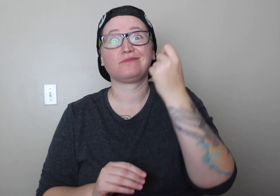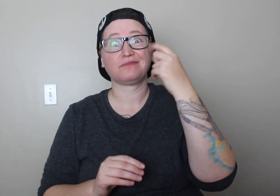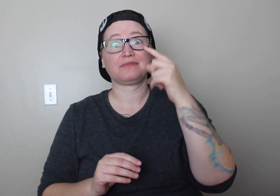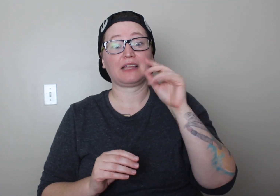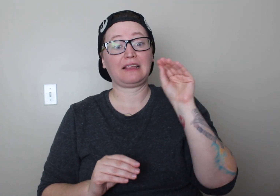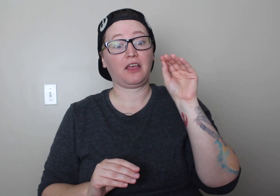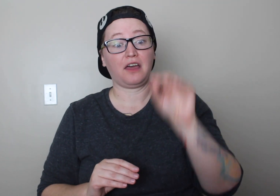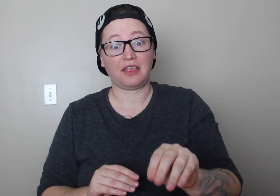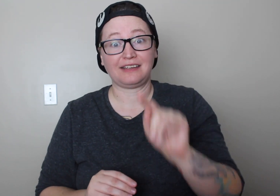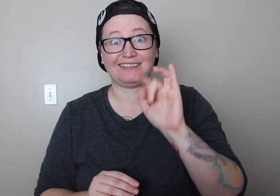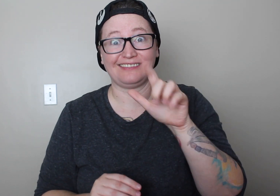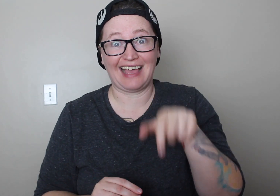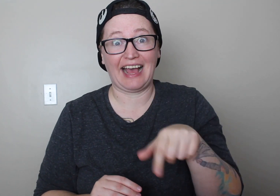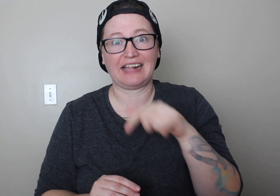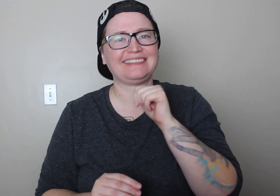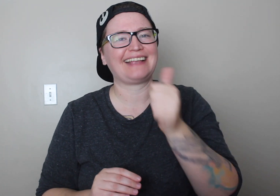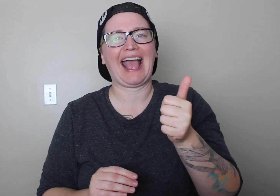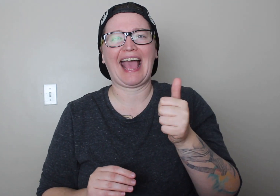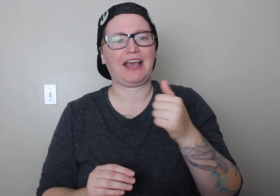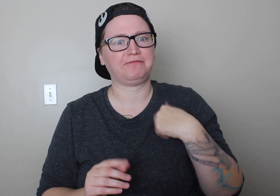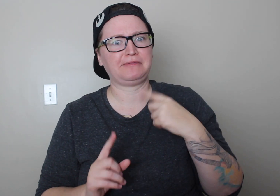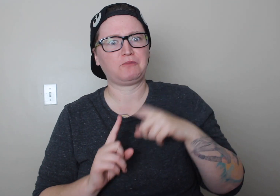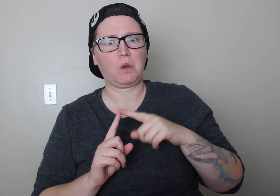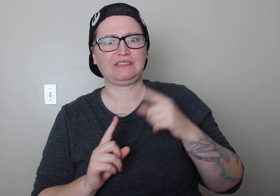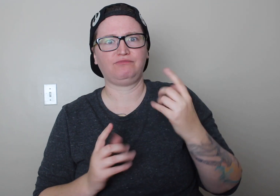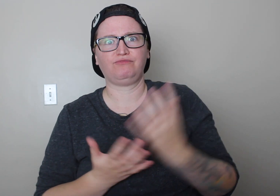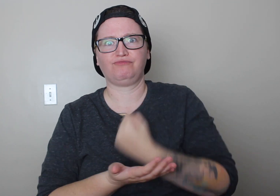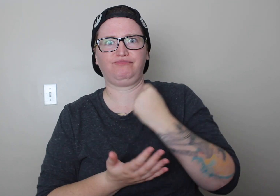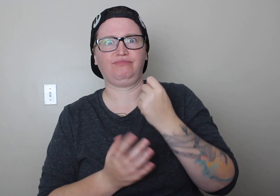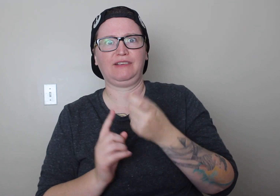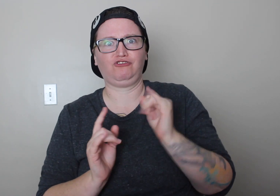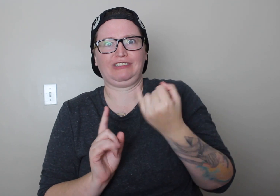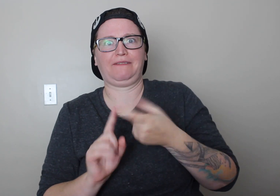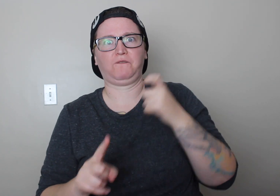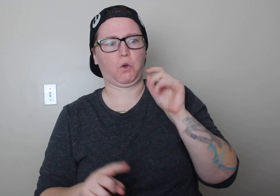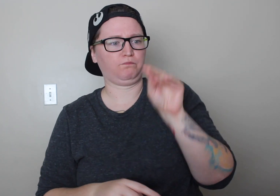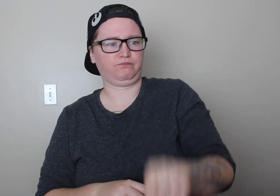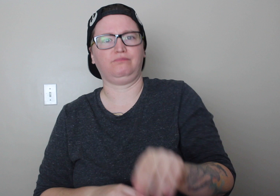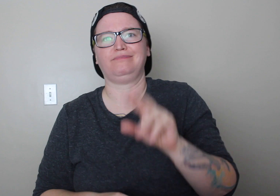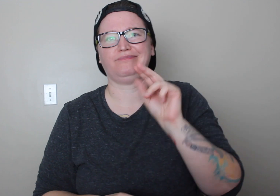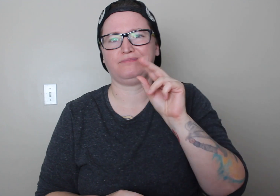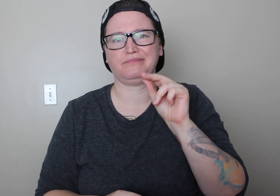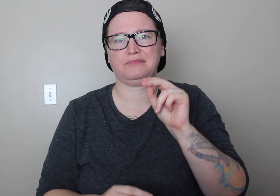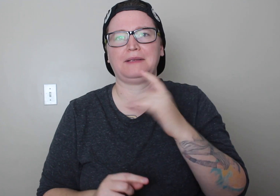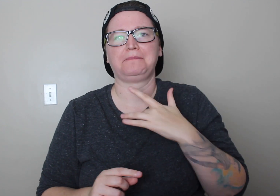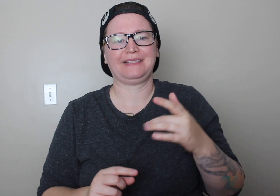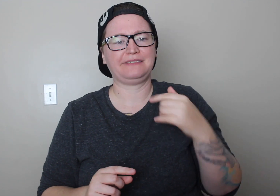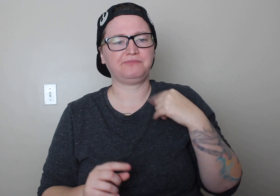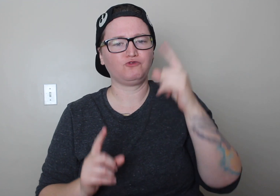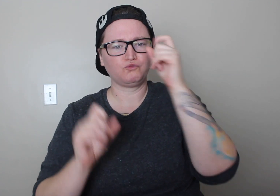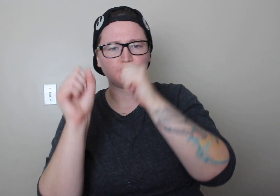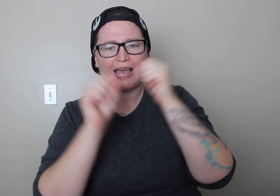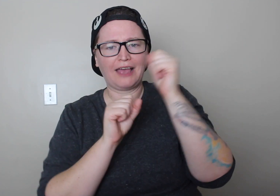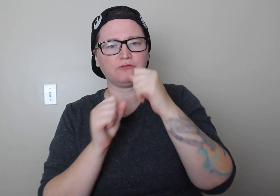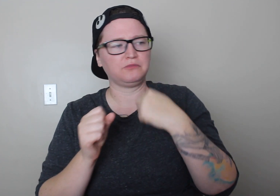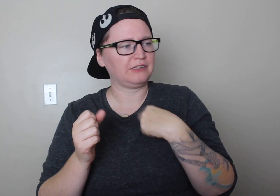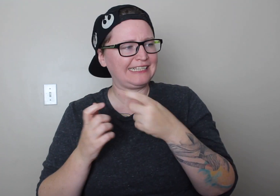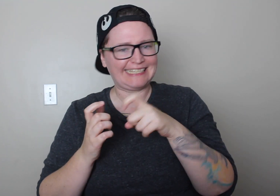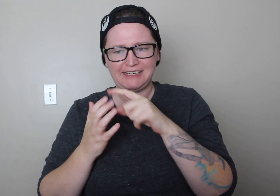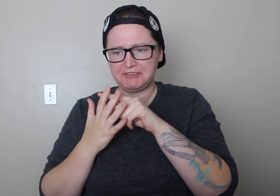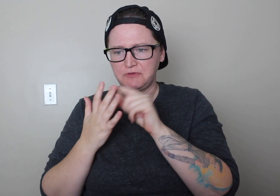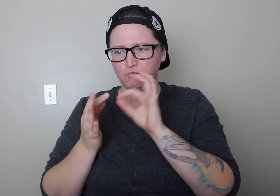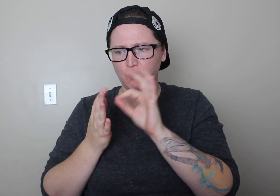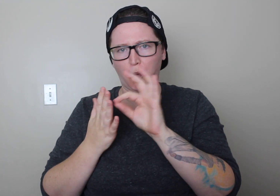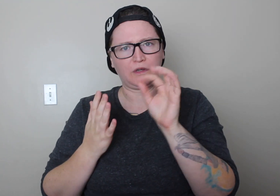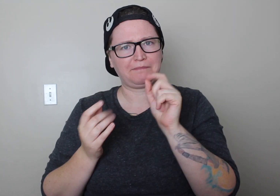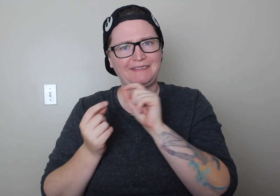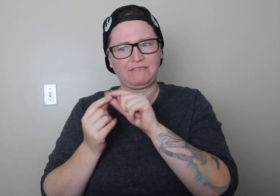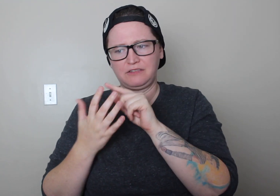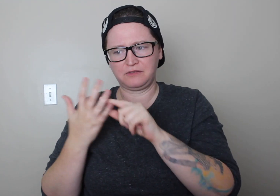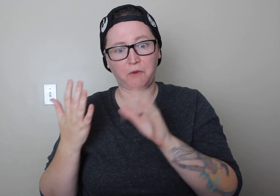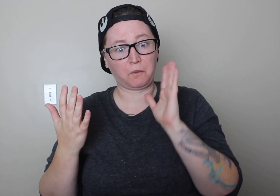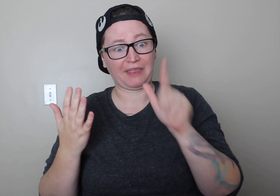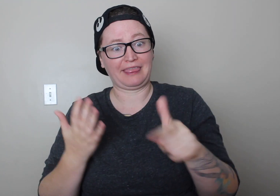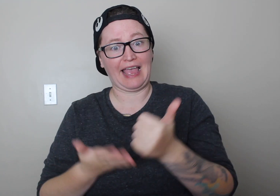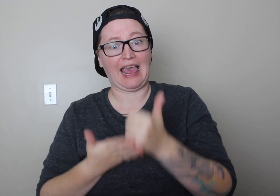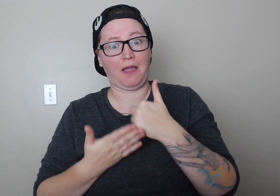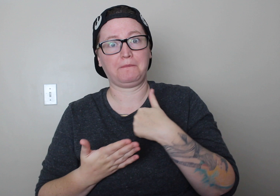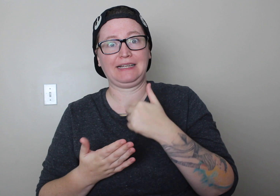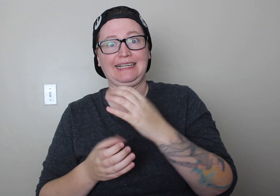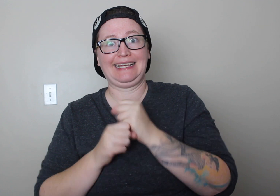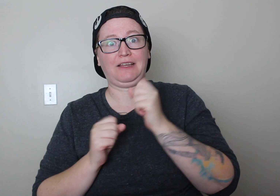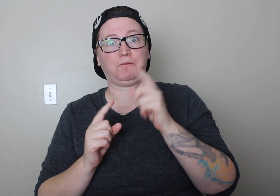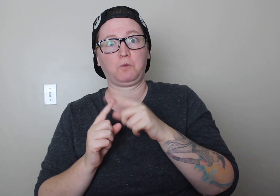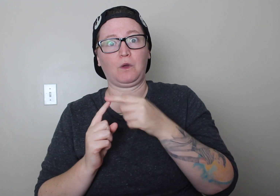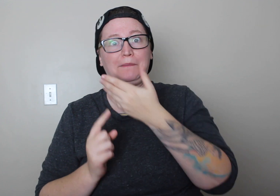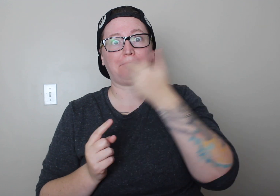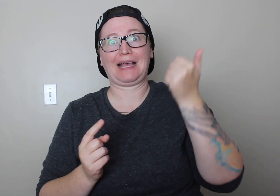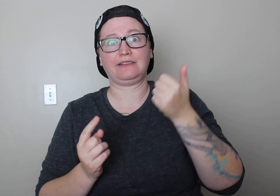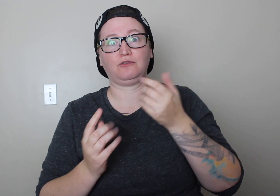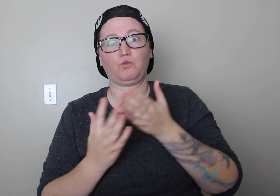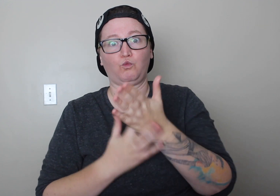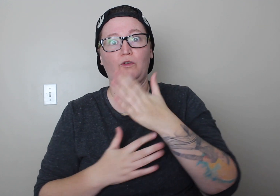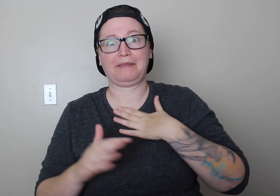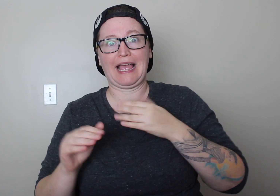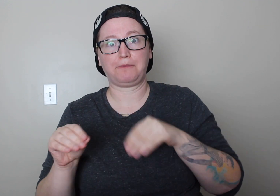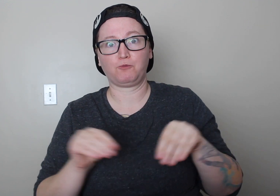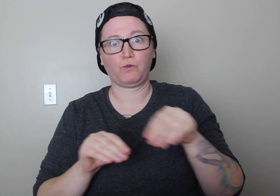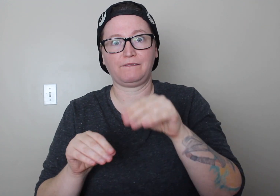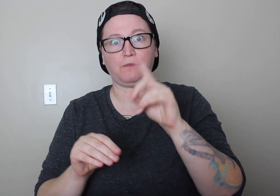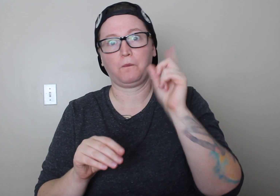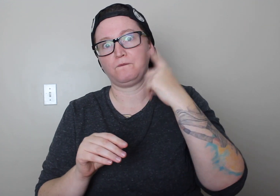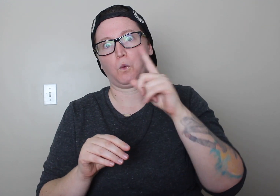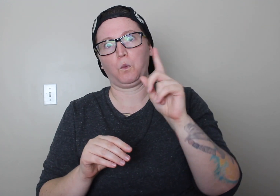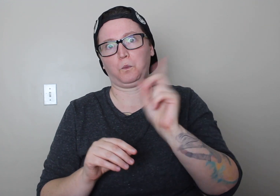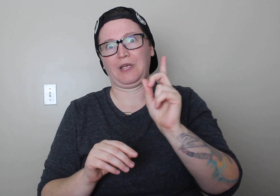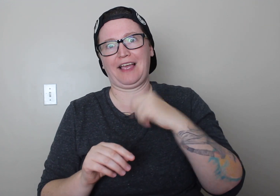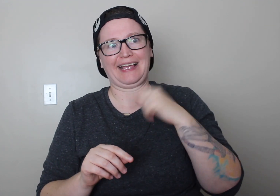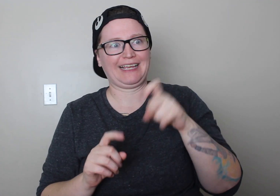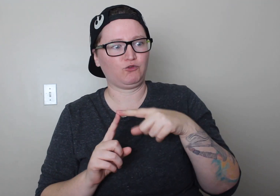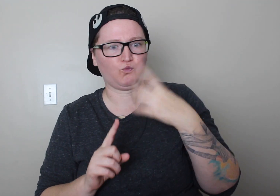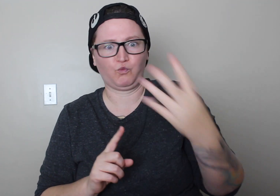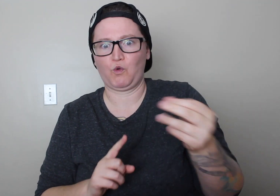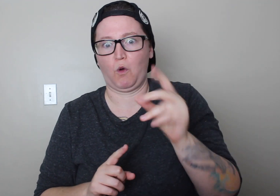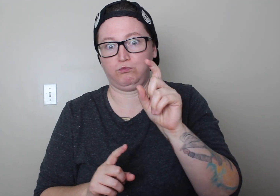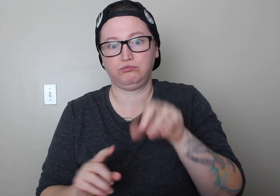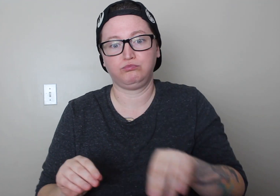The act of placing a tile itself doesn't score points, but help with player's strategy of where they want to go and score more points.